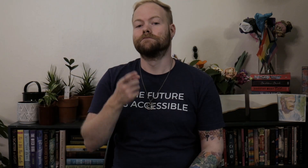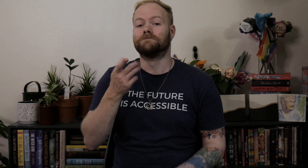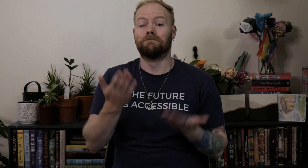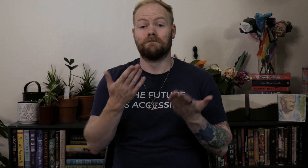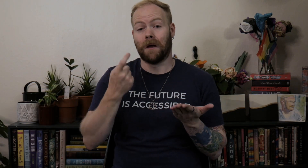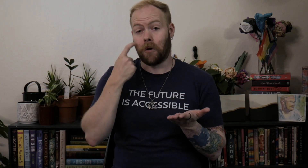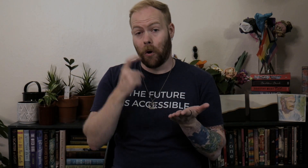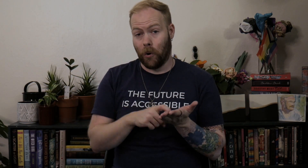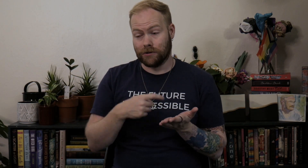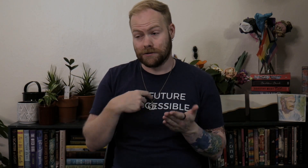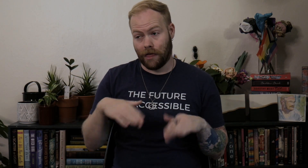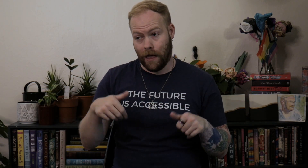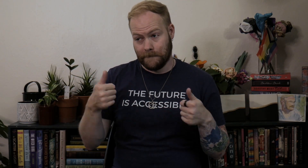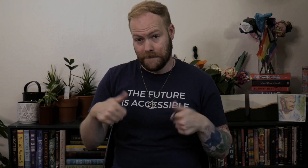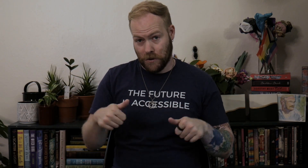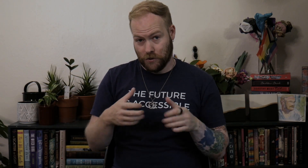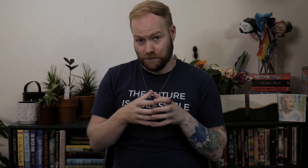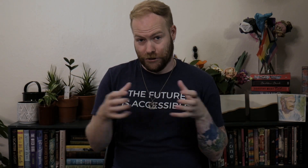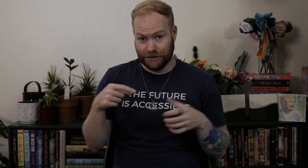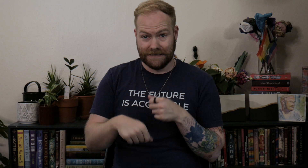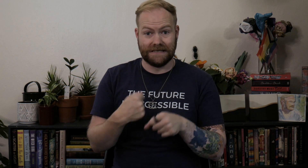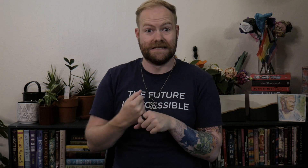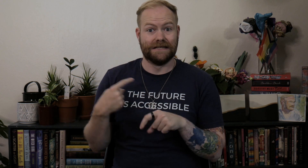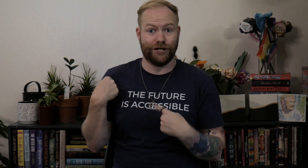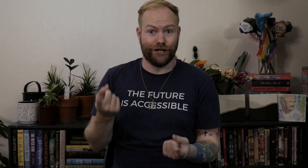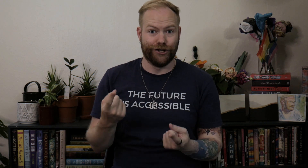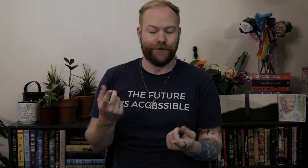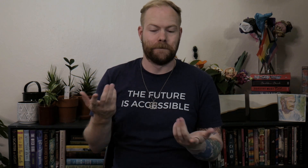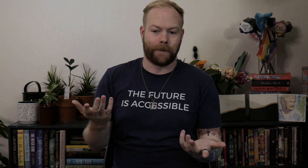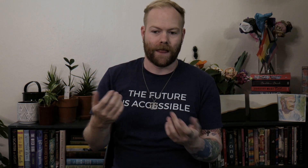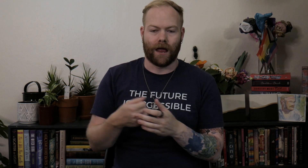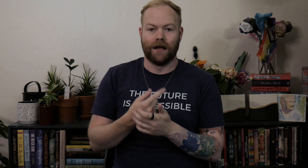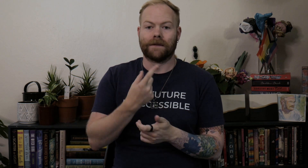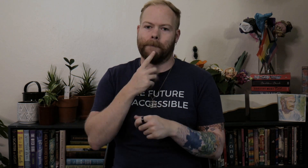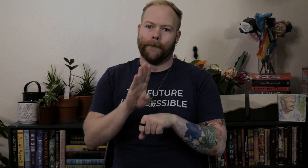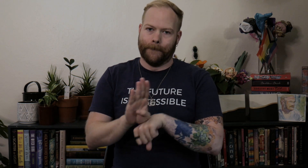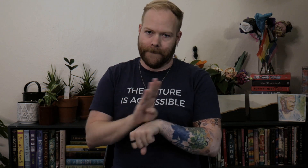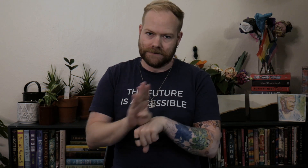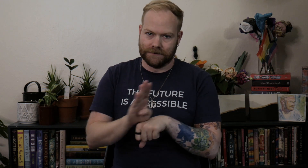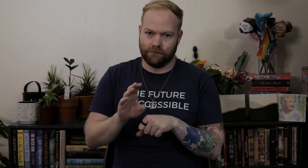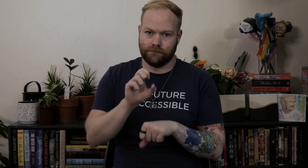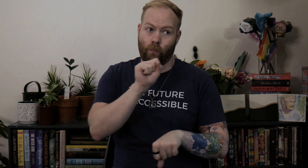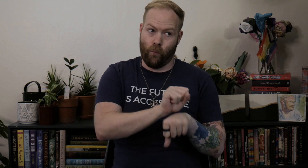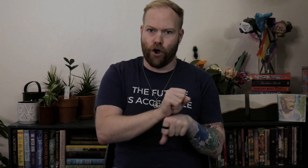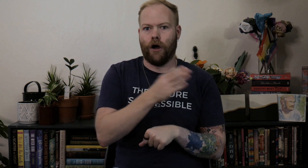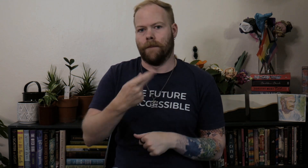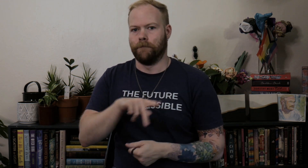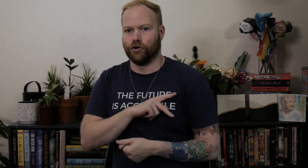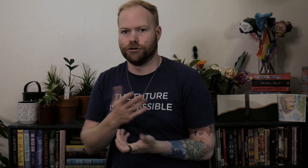You may have noticed that I haven’t been posting much this year, it’s been pretty busy work wise and personally.